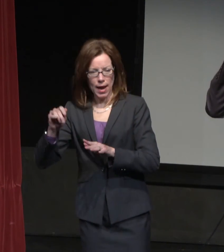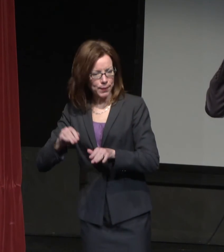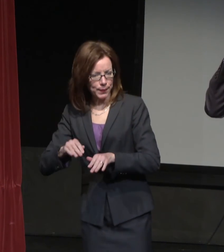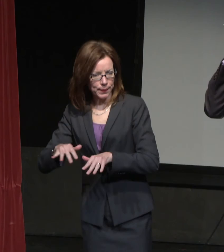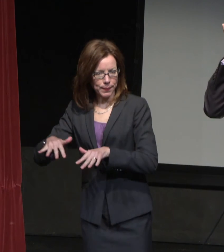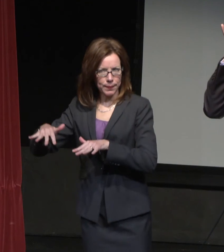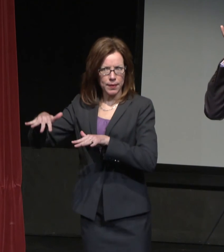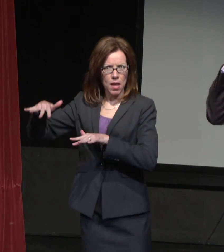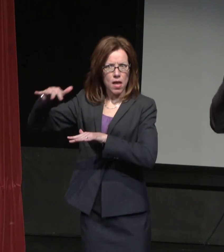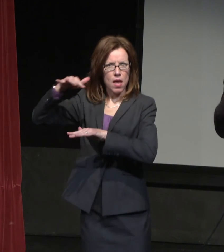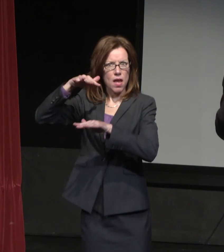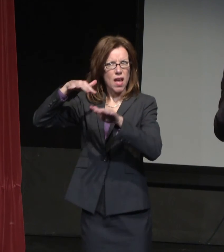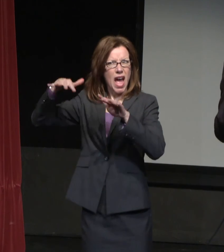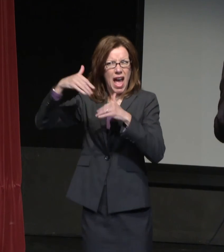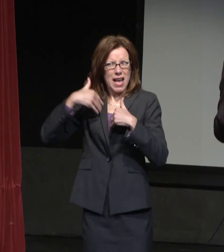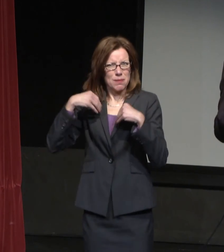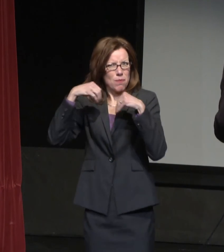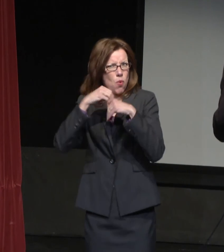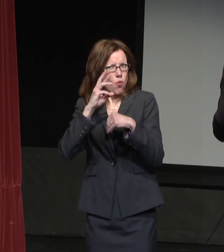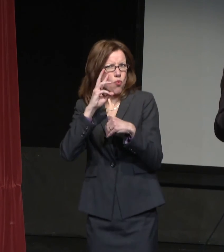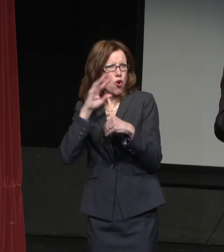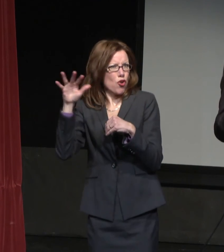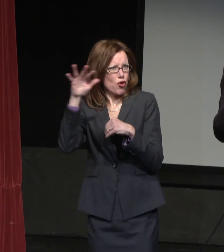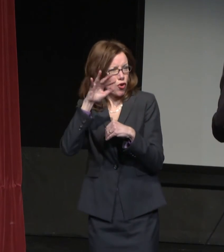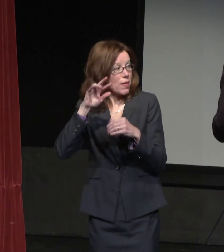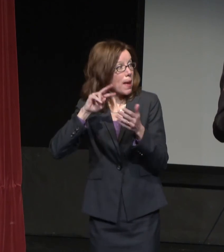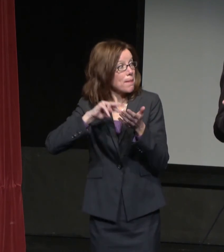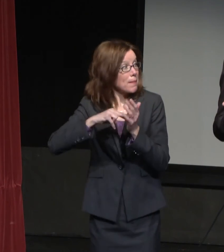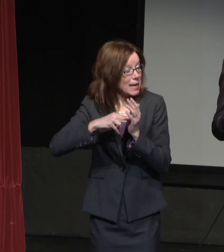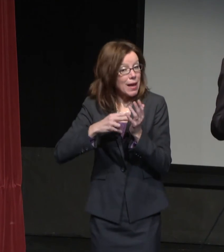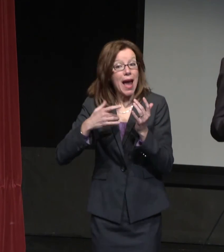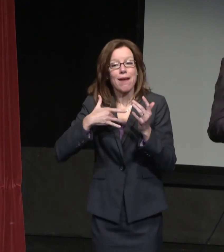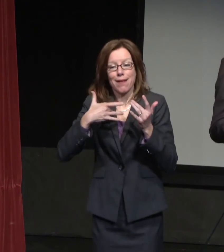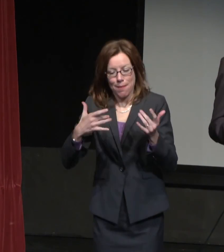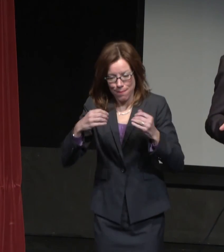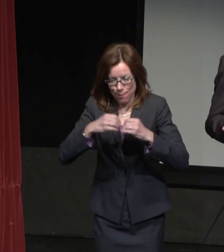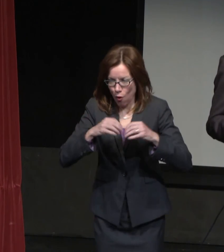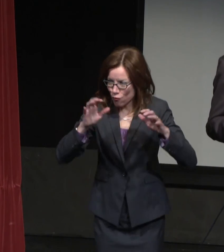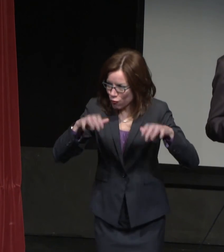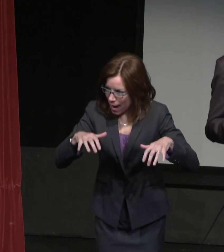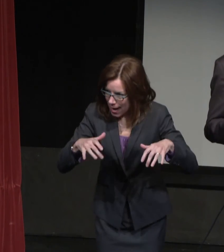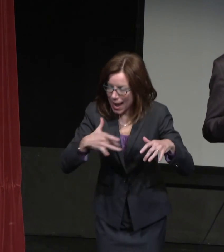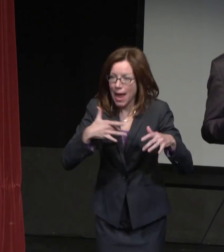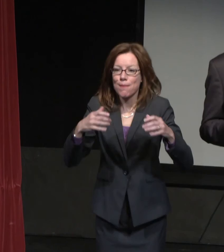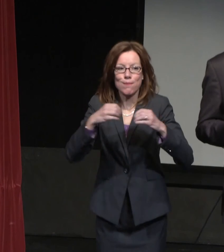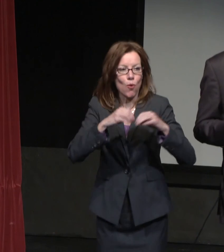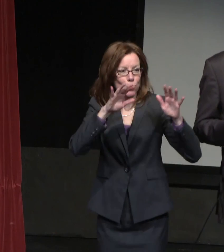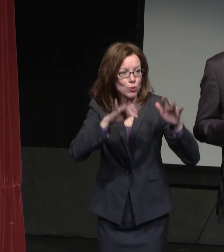That means we get more precipitation, we get more rain and more snow, which we've been seeing in some places. Some places are flooding